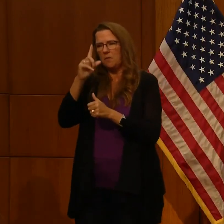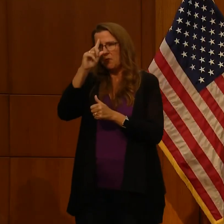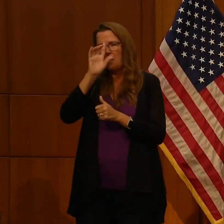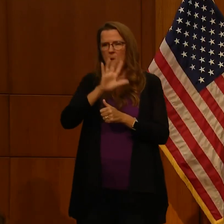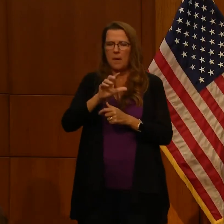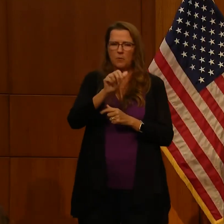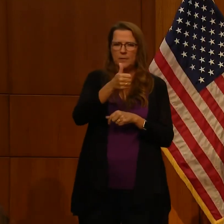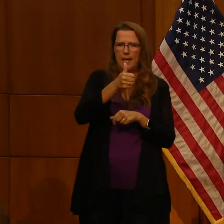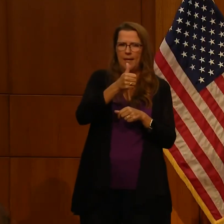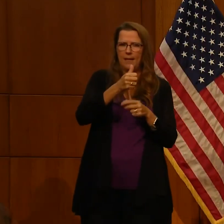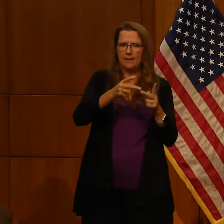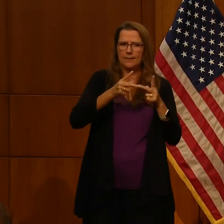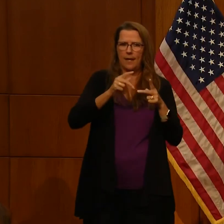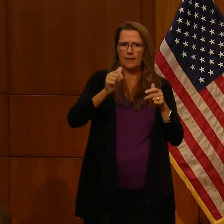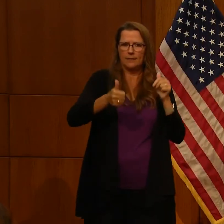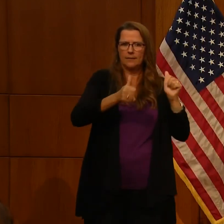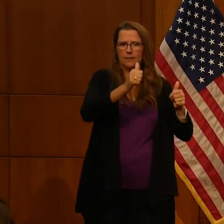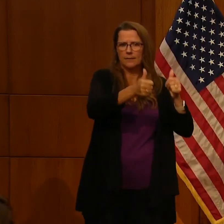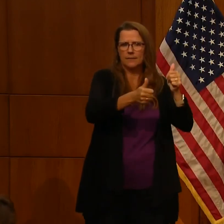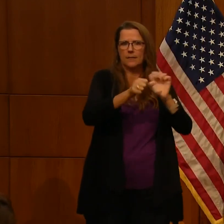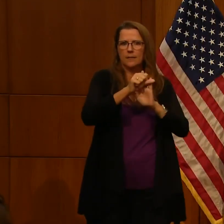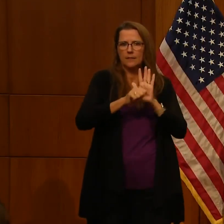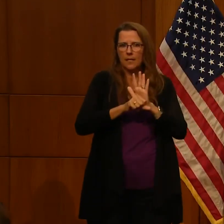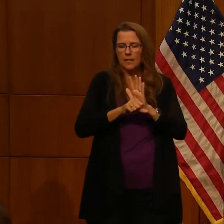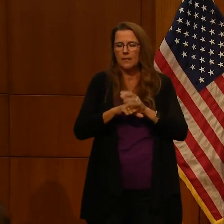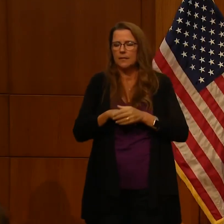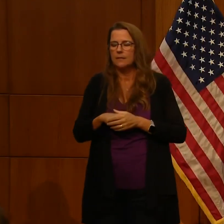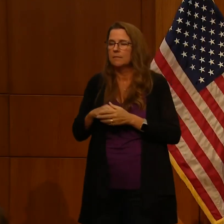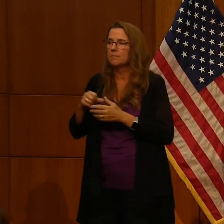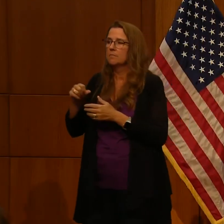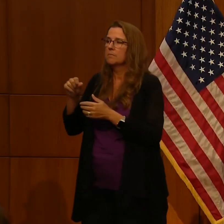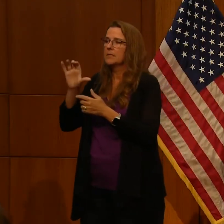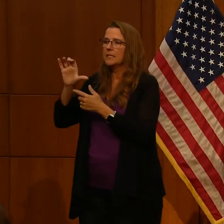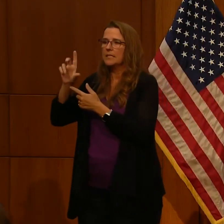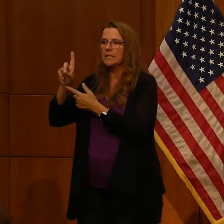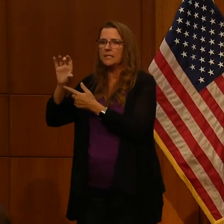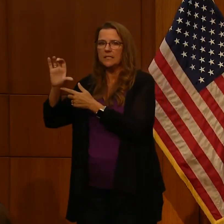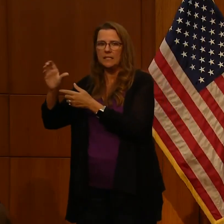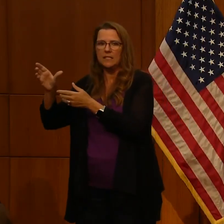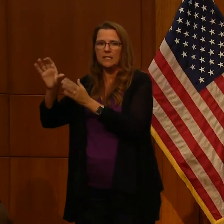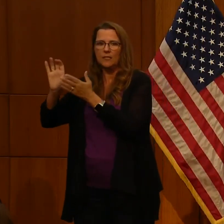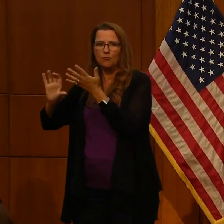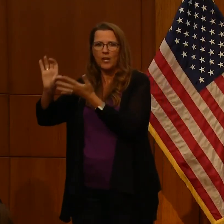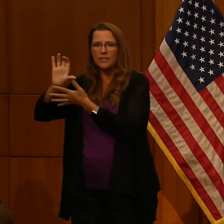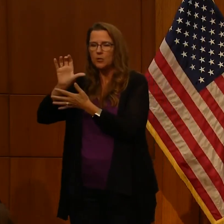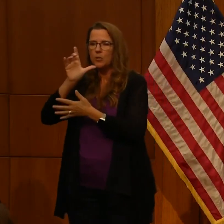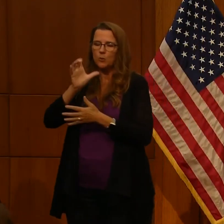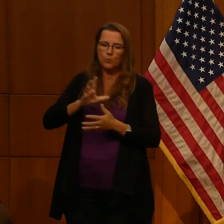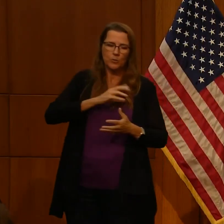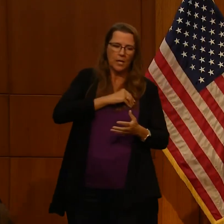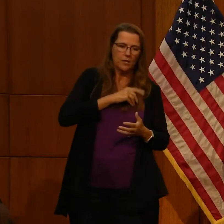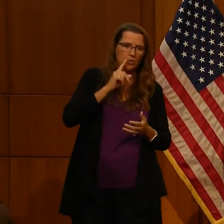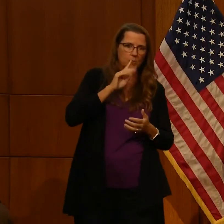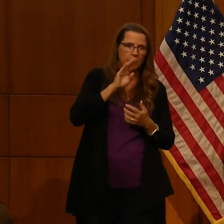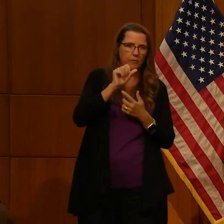AT ABOUT 10 SITES AROUND THE STATE. WE ANTICIPATE BASED ON